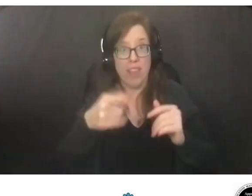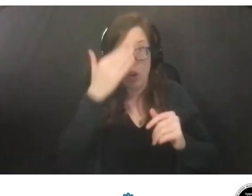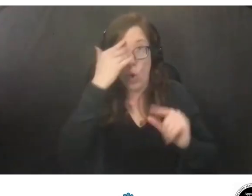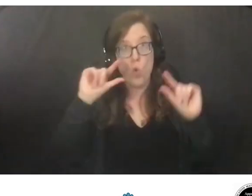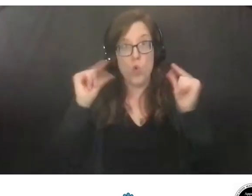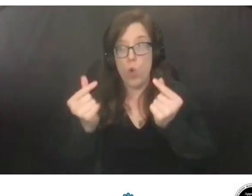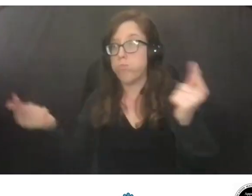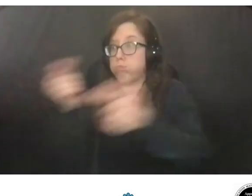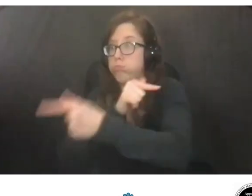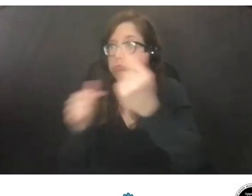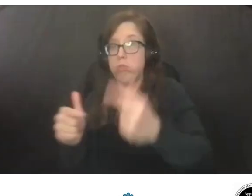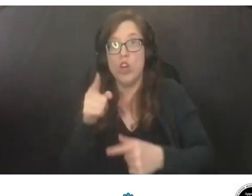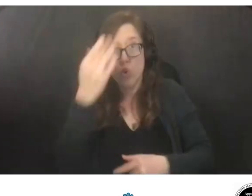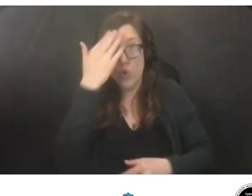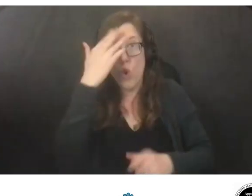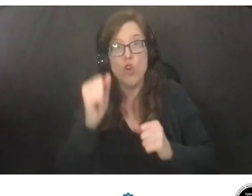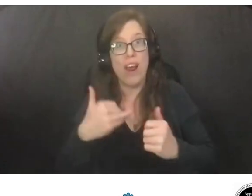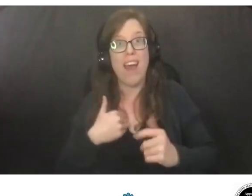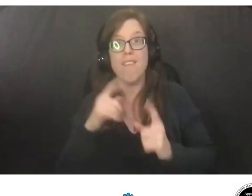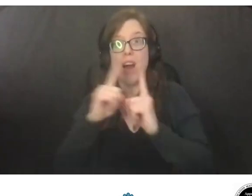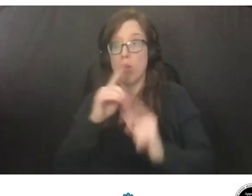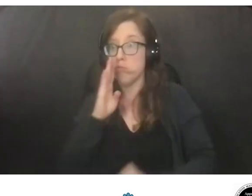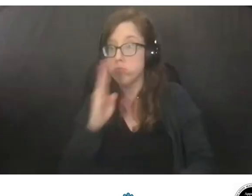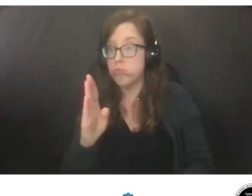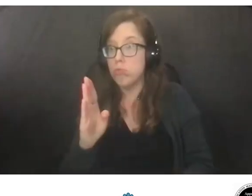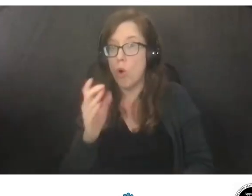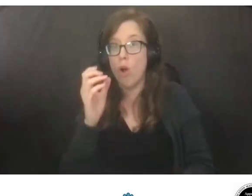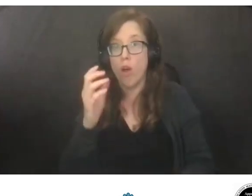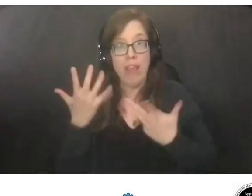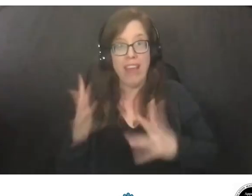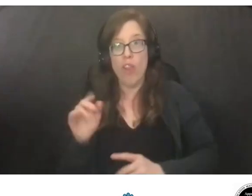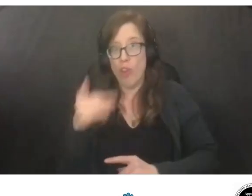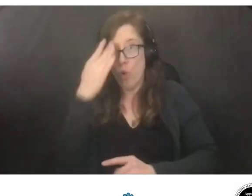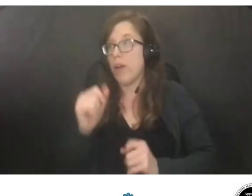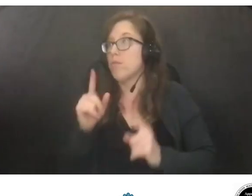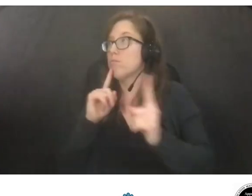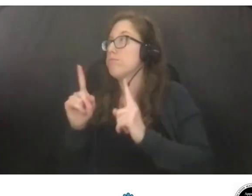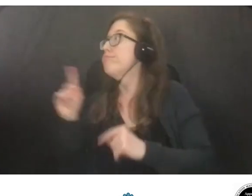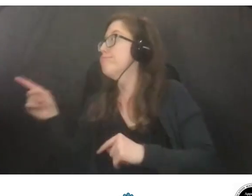at the same time? You can have conversations with more than one person at a time? Do they know that?